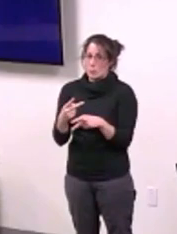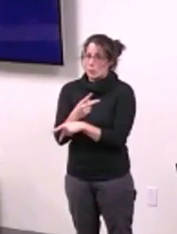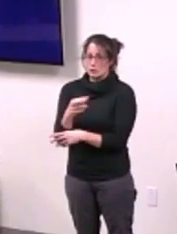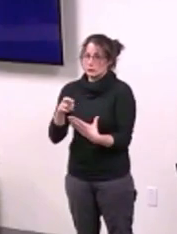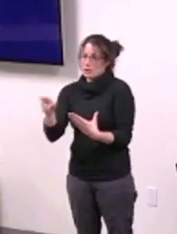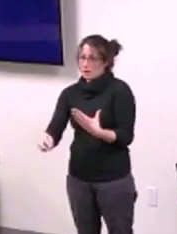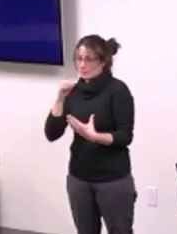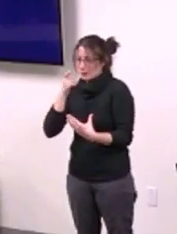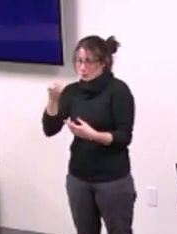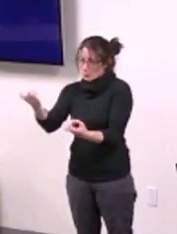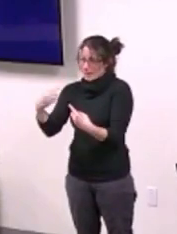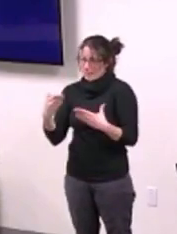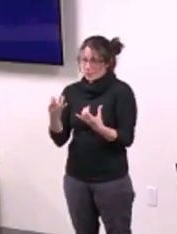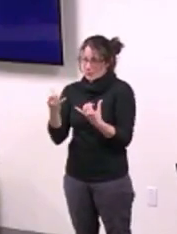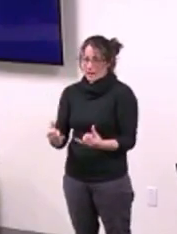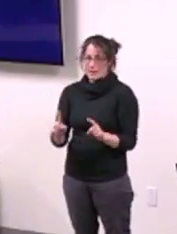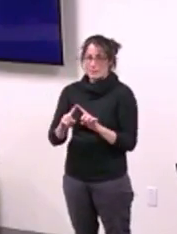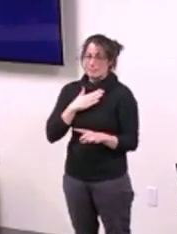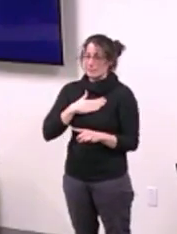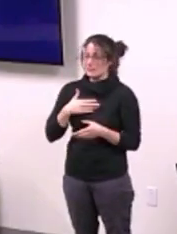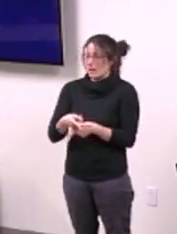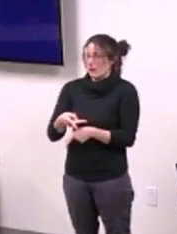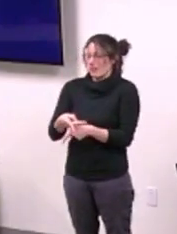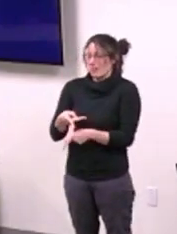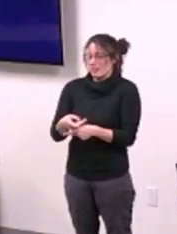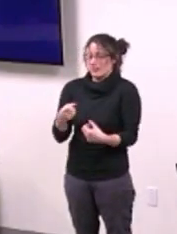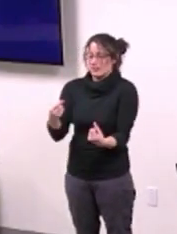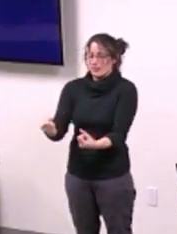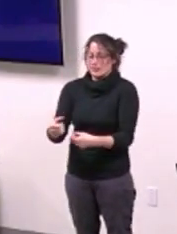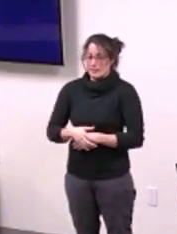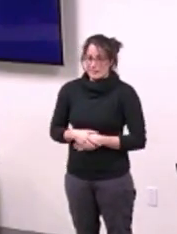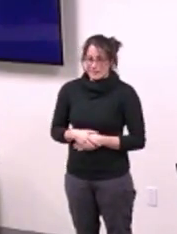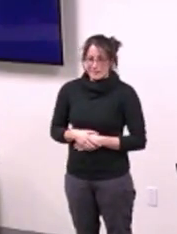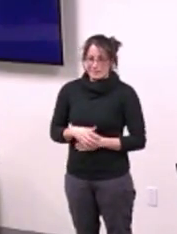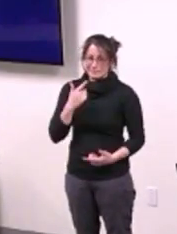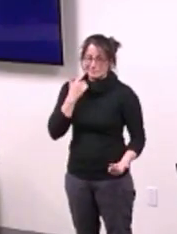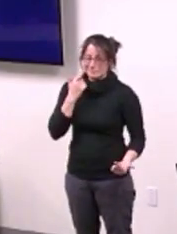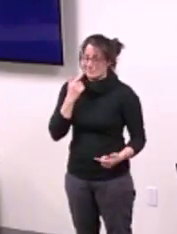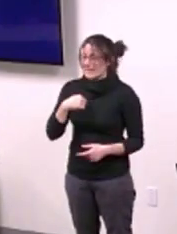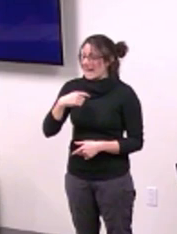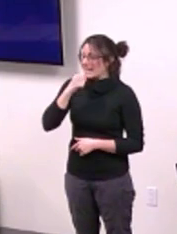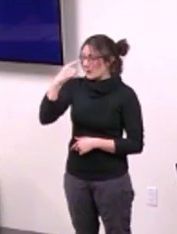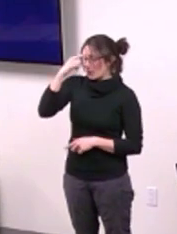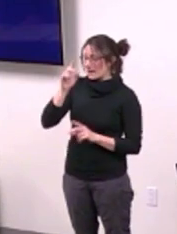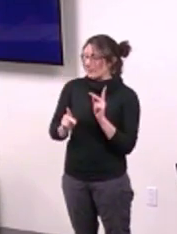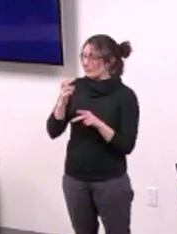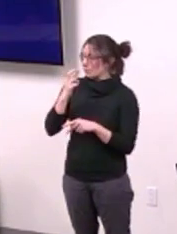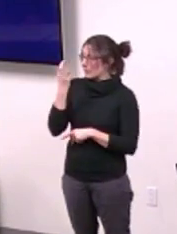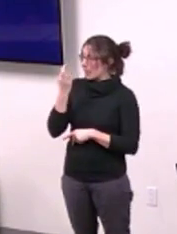But please be careful. I don't think people realize what families go through.